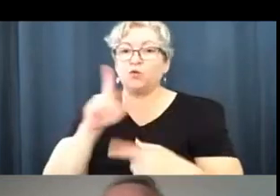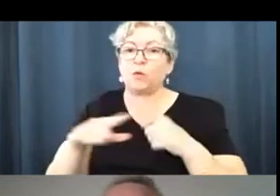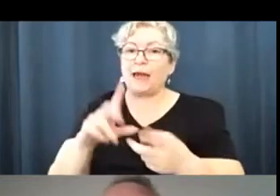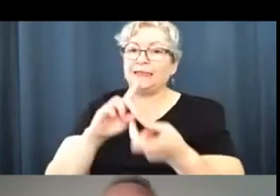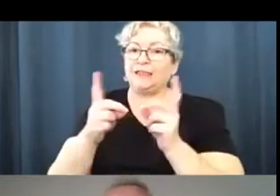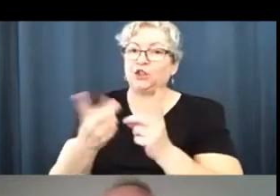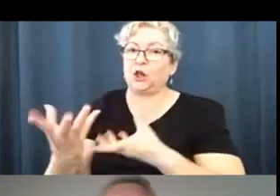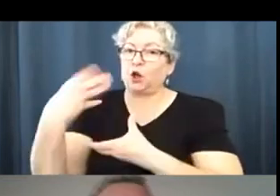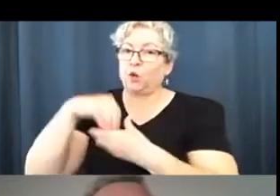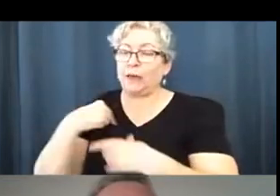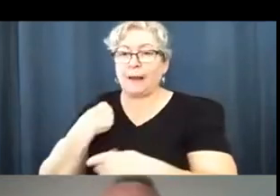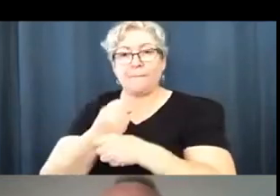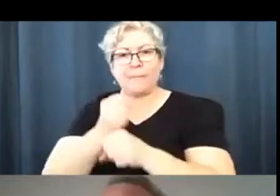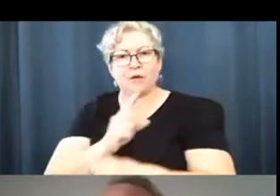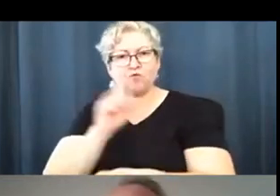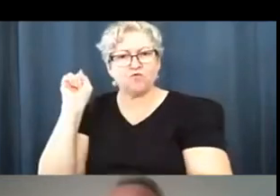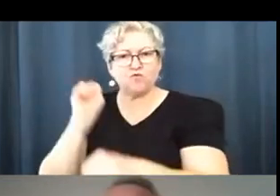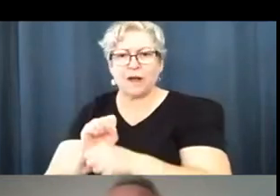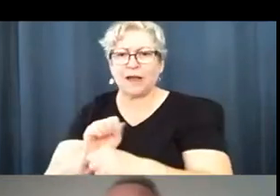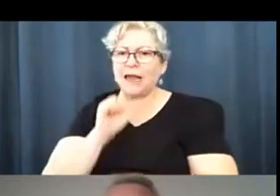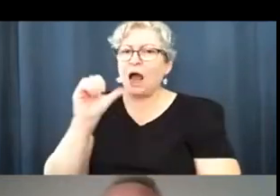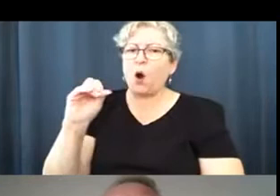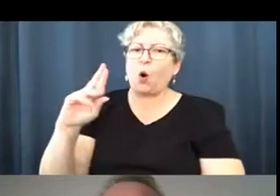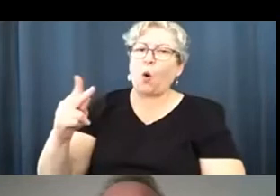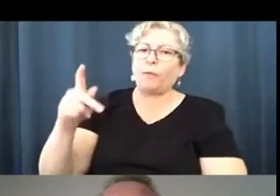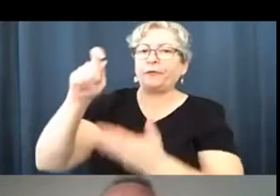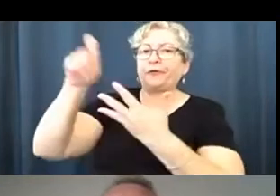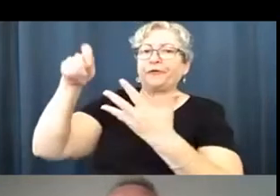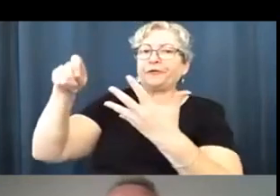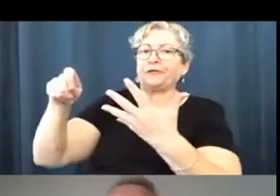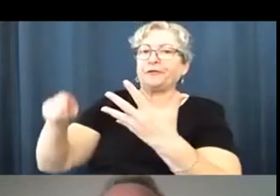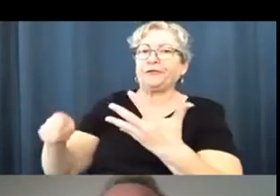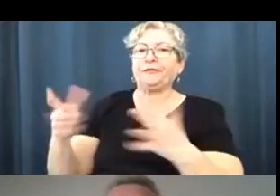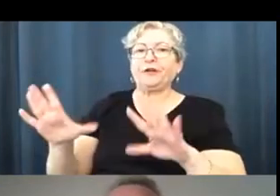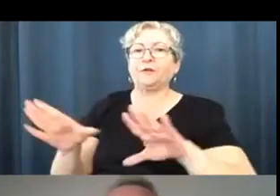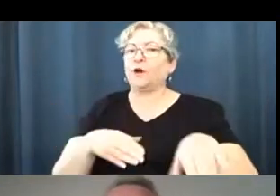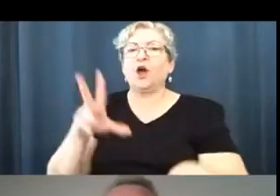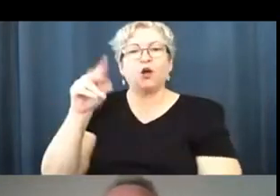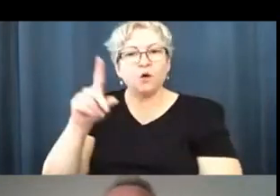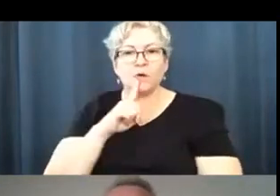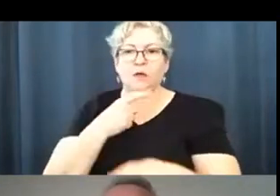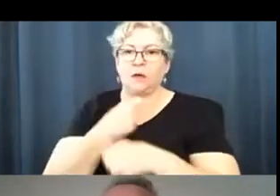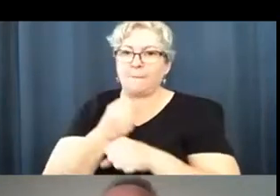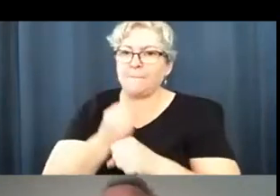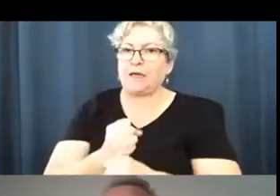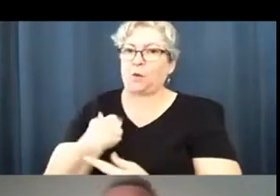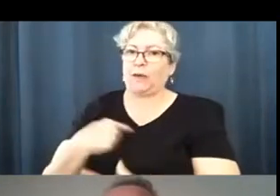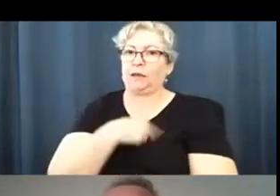Can we make it real not just a corporate checkbox like it often is, but really making things so we can really take part and be included in all of that.